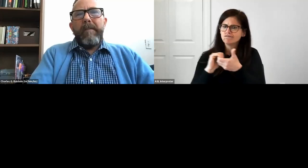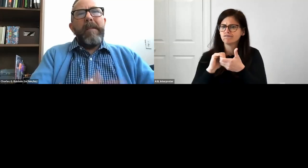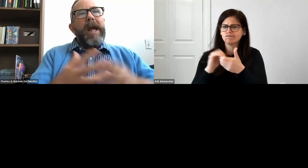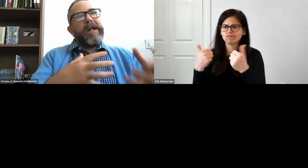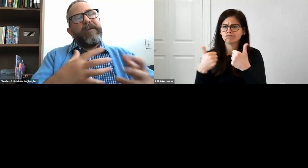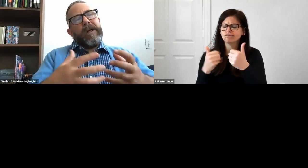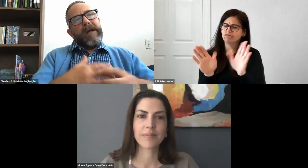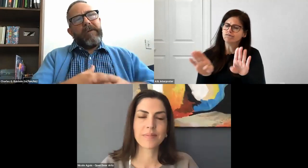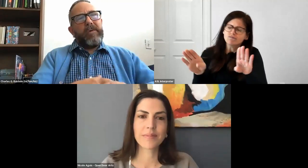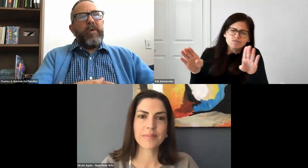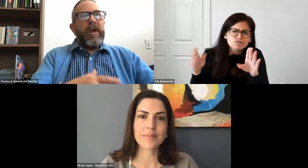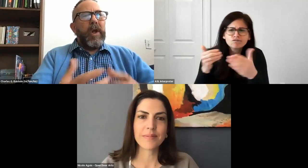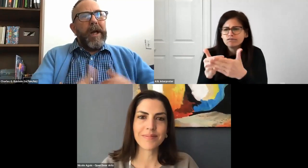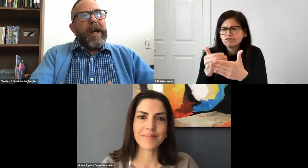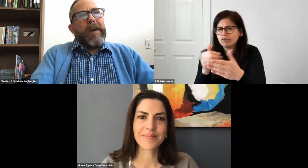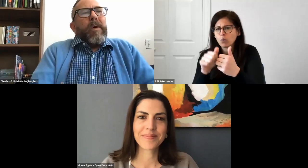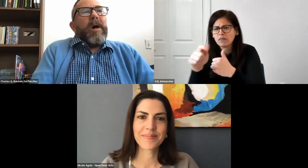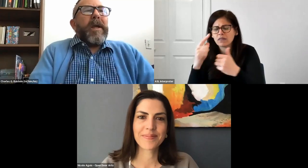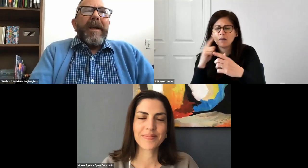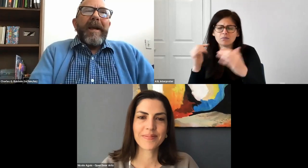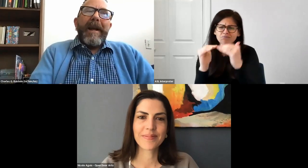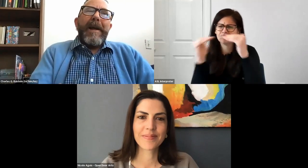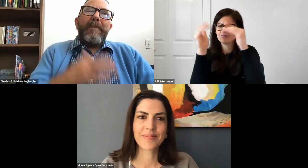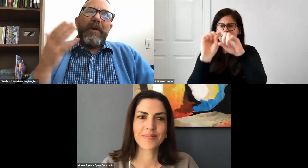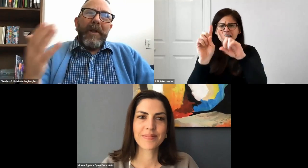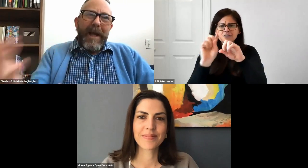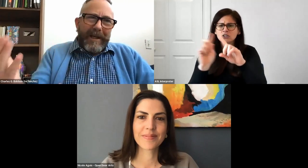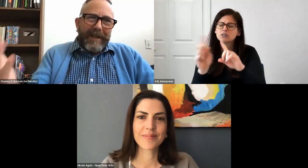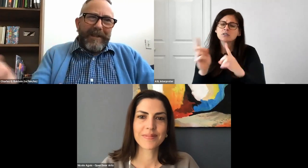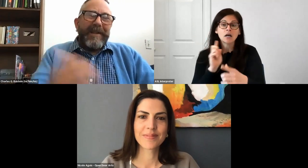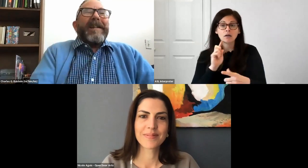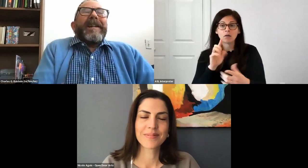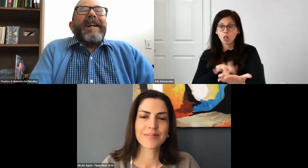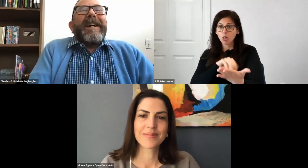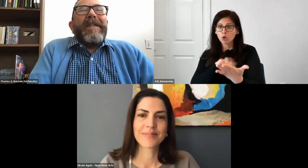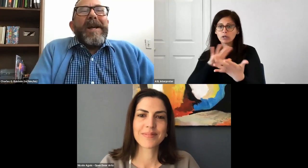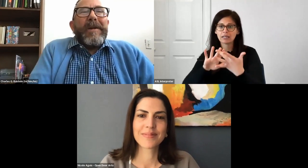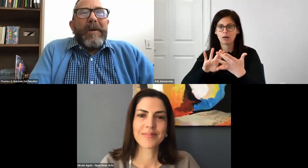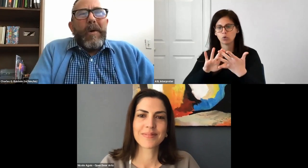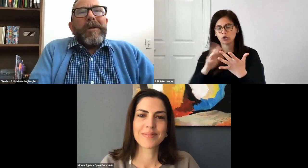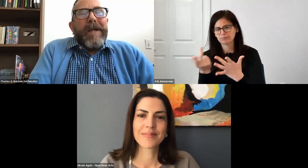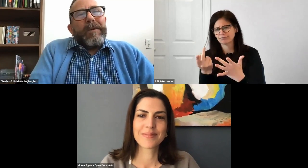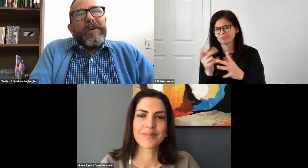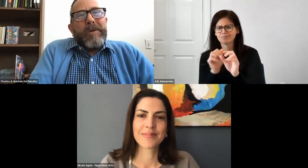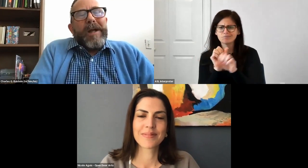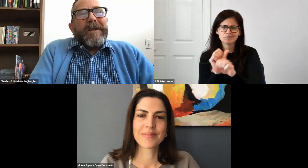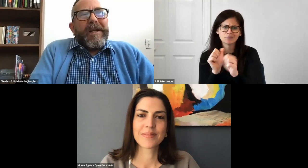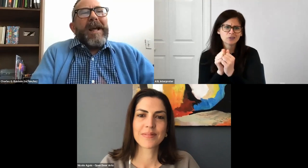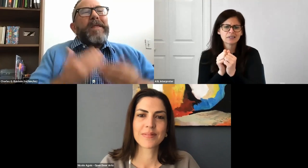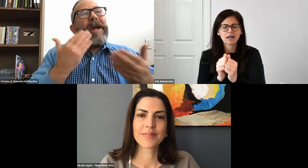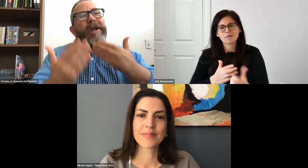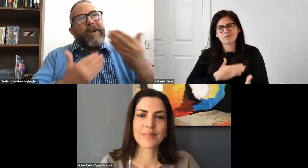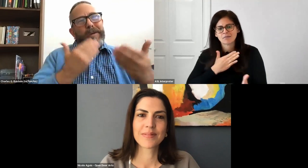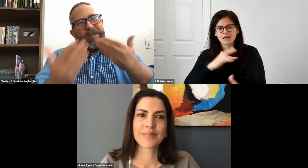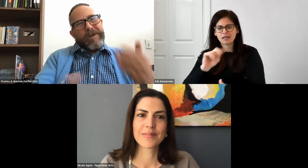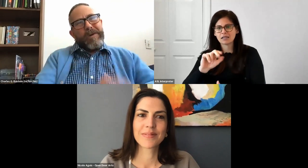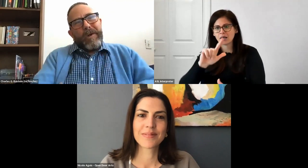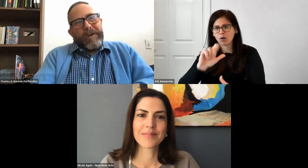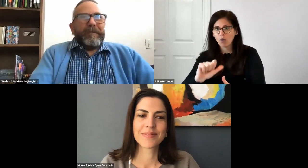on many different levels through the Learning Network, and I am delighted that Nicole is able to join us today. Thank you, Nicole.